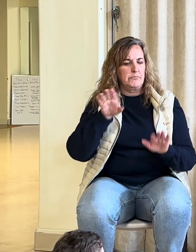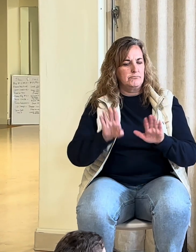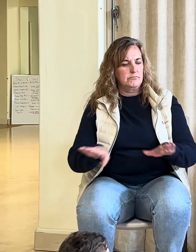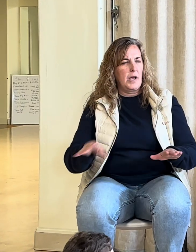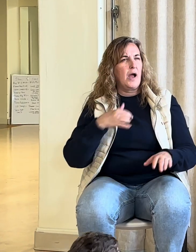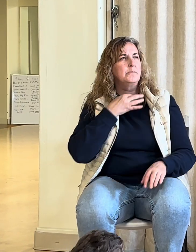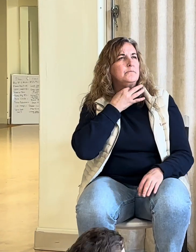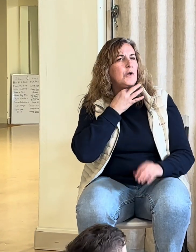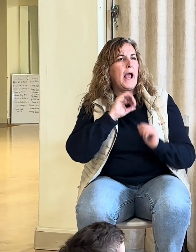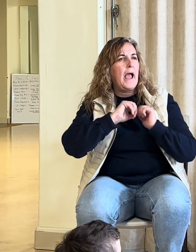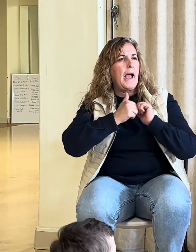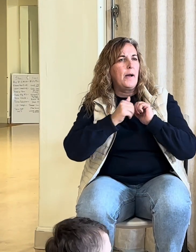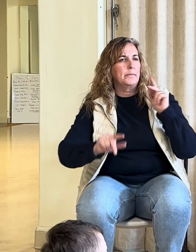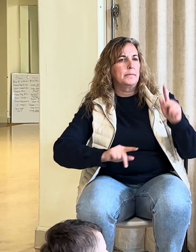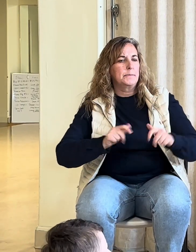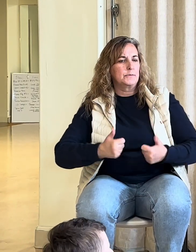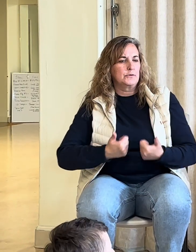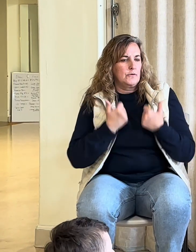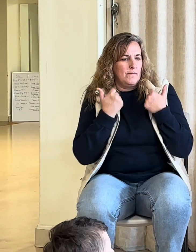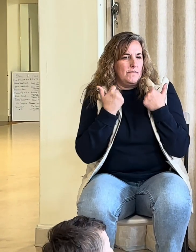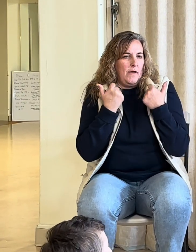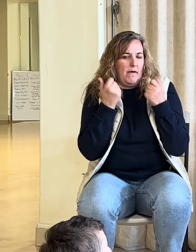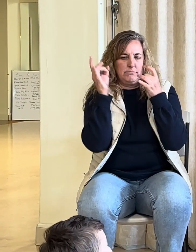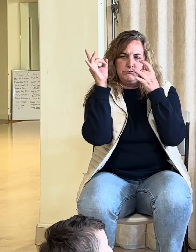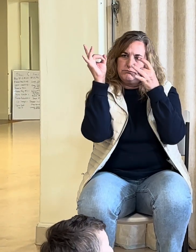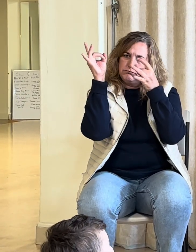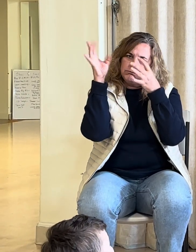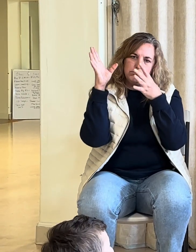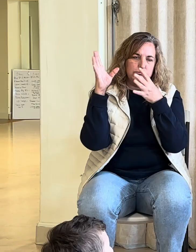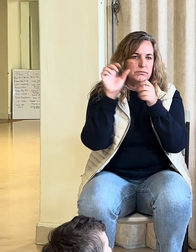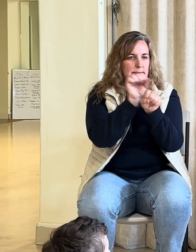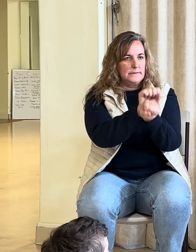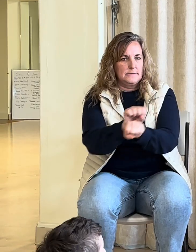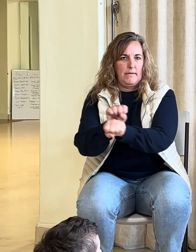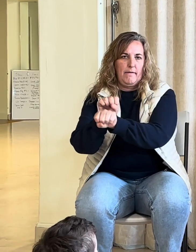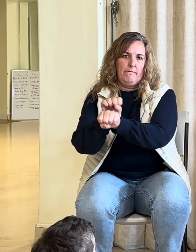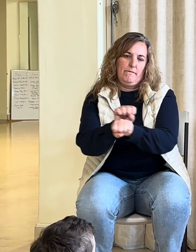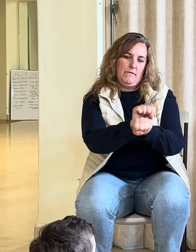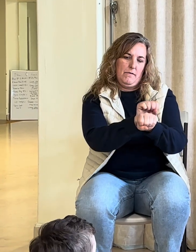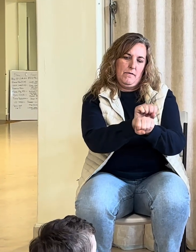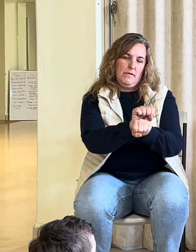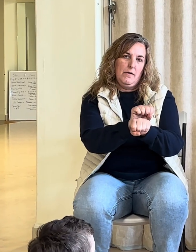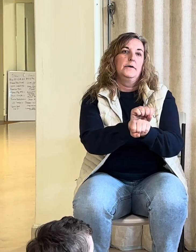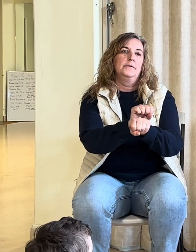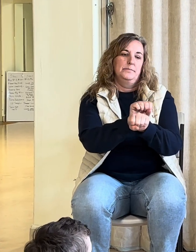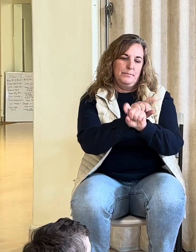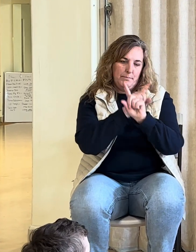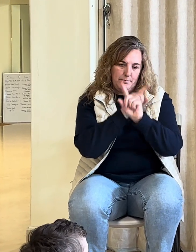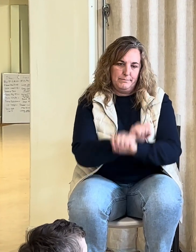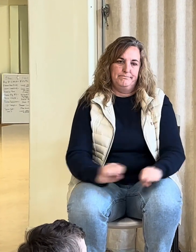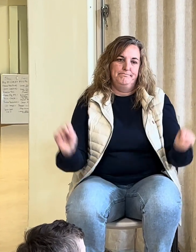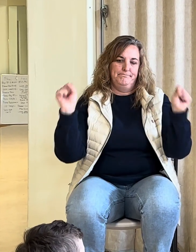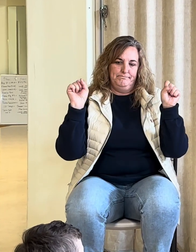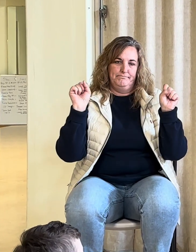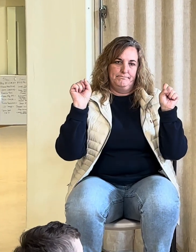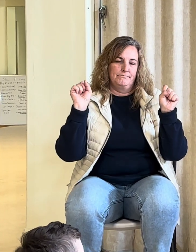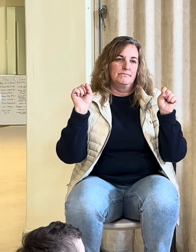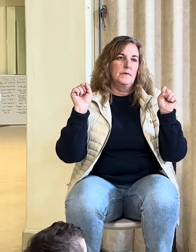people were able to survive through the horrors of enslavement. But they did, and they passed down